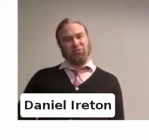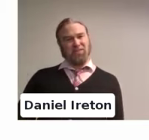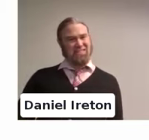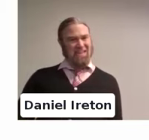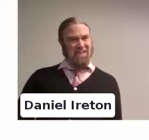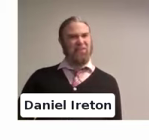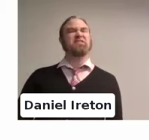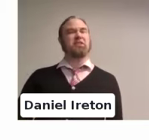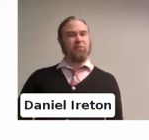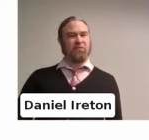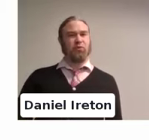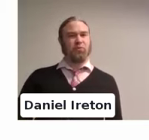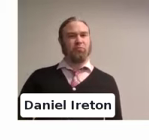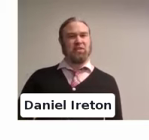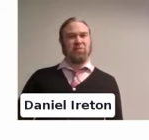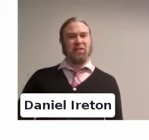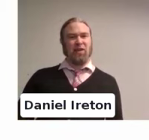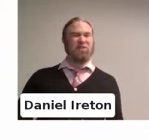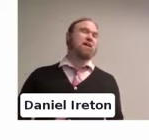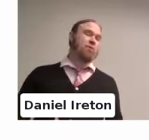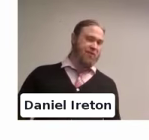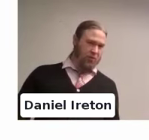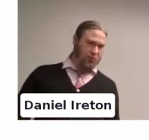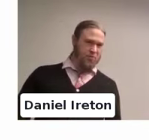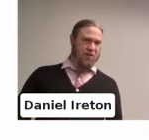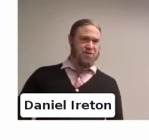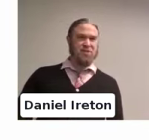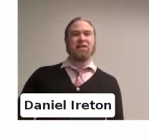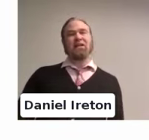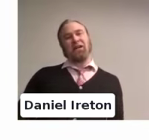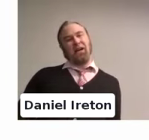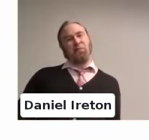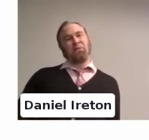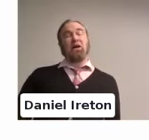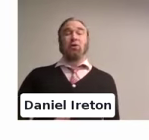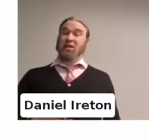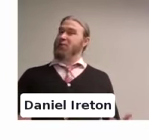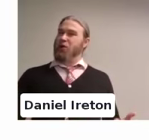Work replacement this getting into some what I call prestige or designer board games.